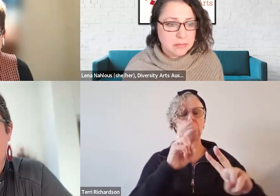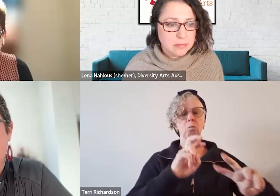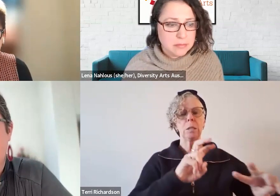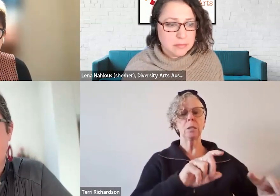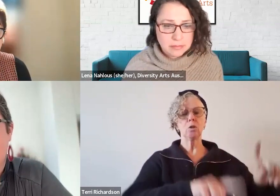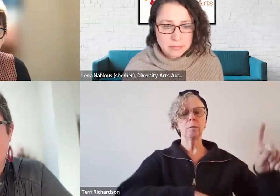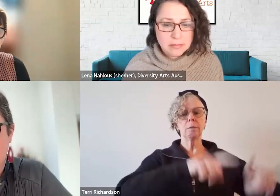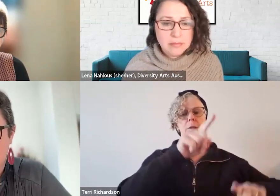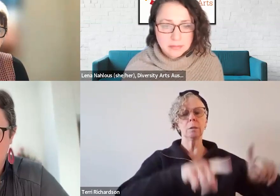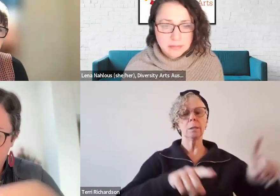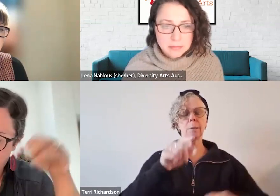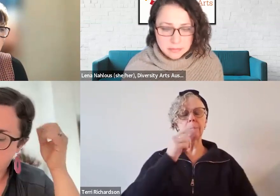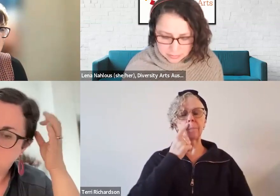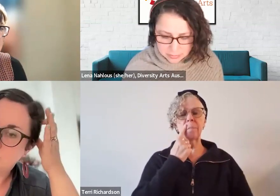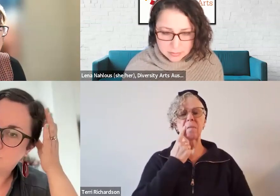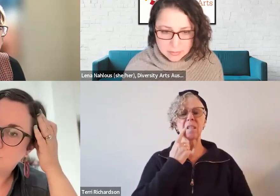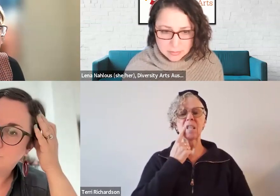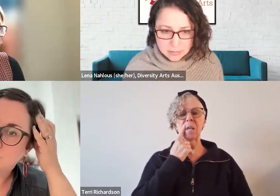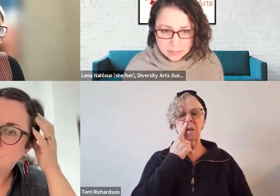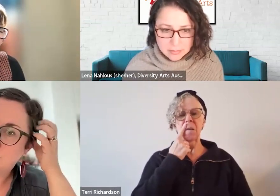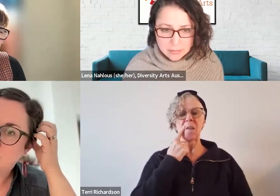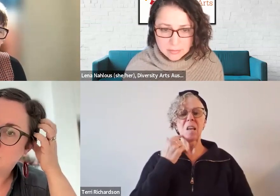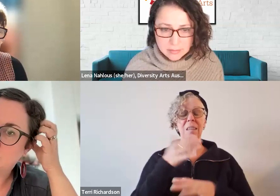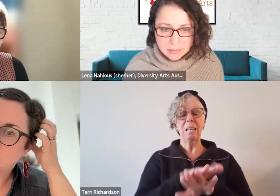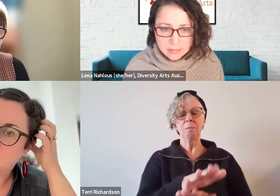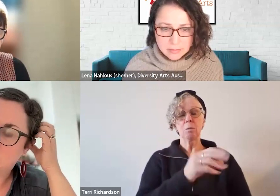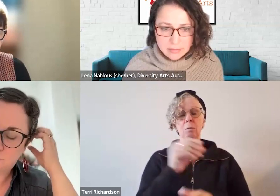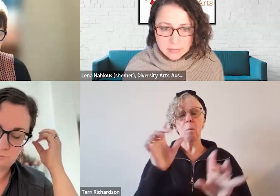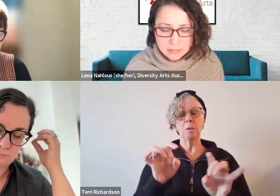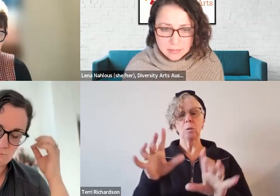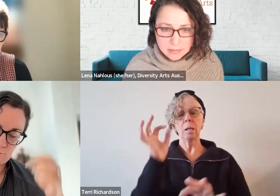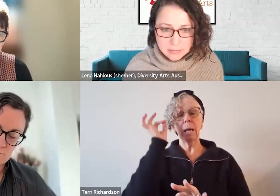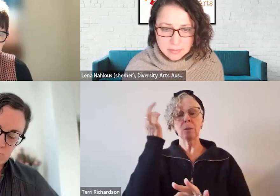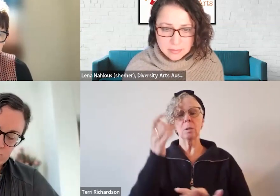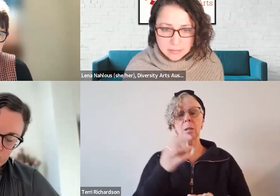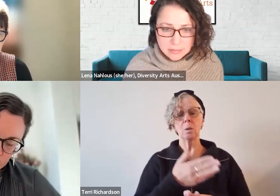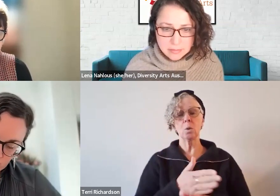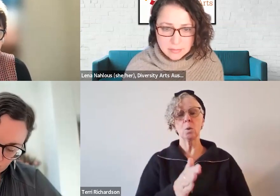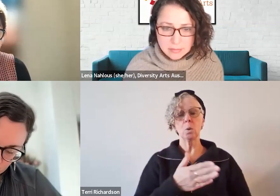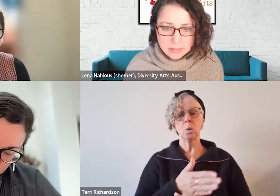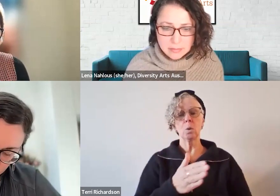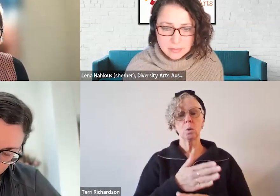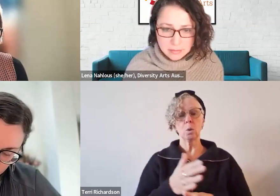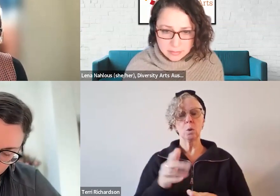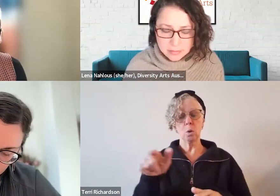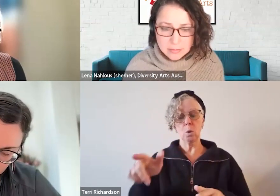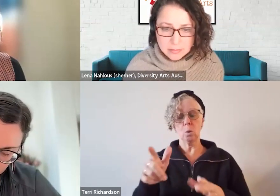that's influencing Australia Council and the fact that this new Albanese Labour Government and Tony,